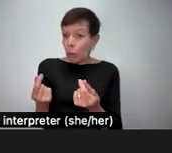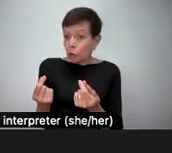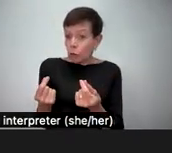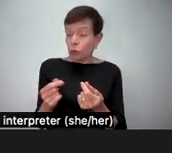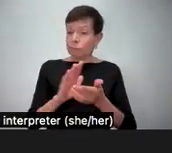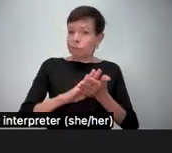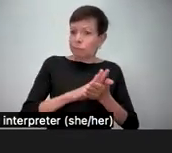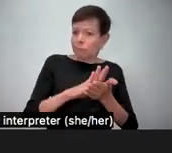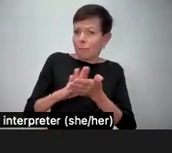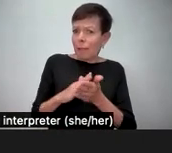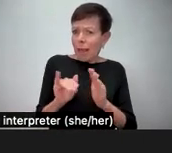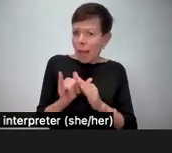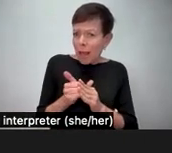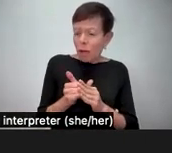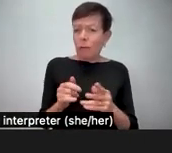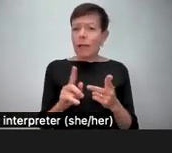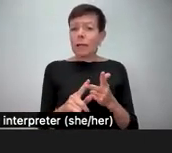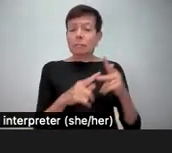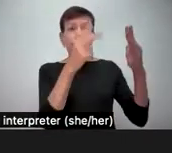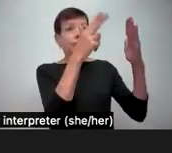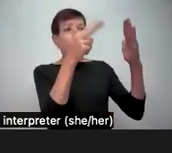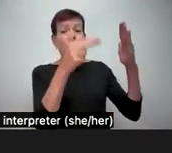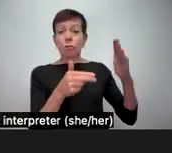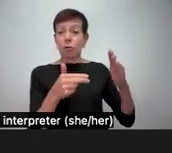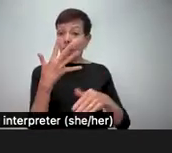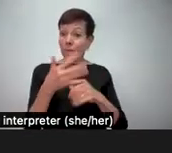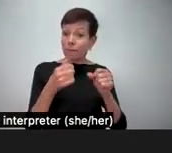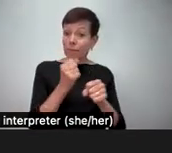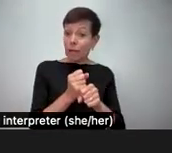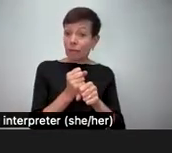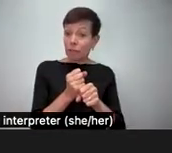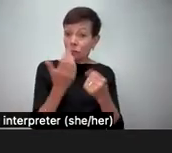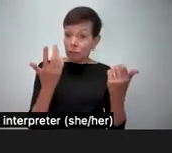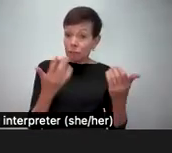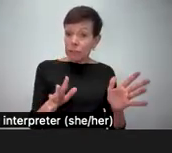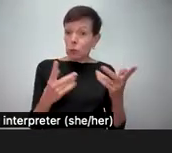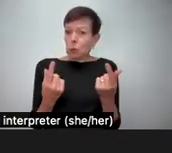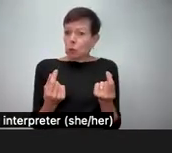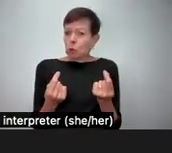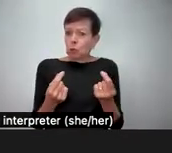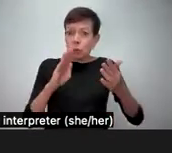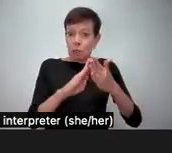concludes? Will it be maintained? Will they try and get another grant to keep it looking good for